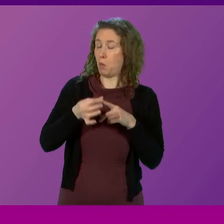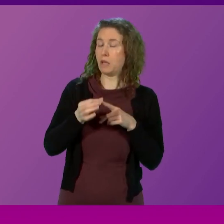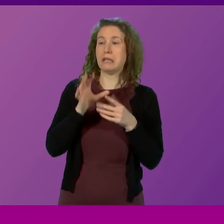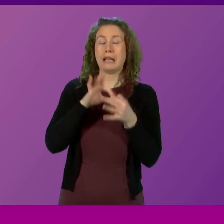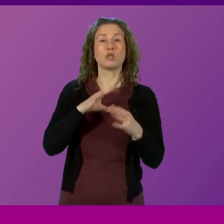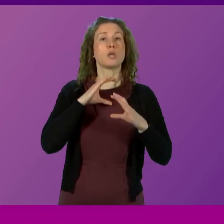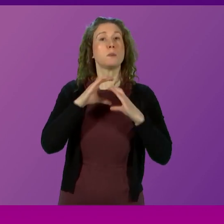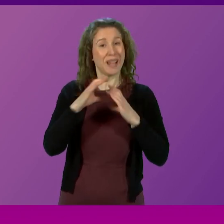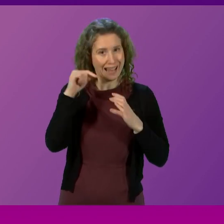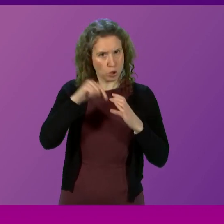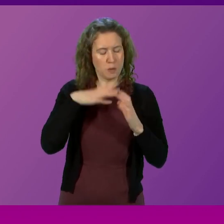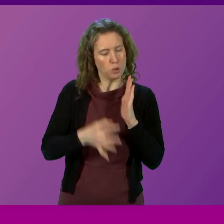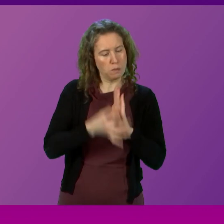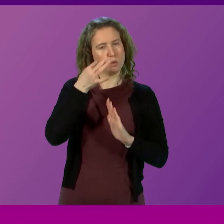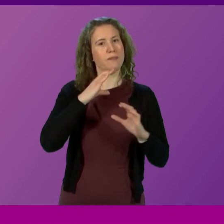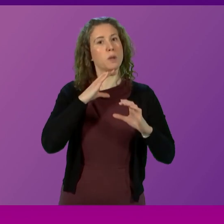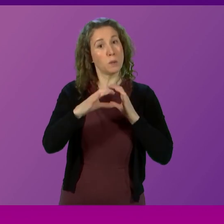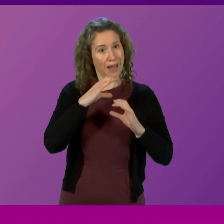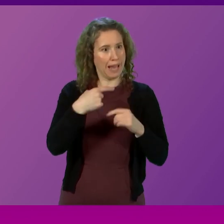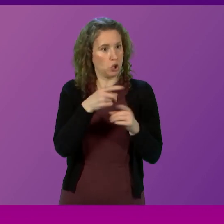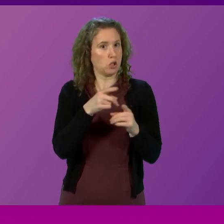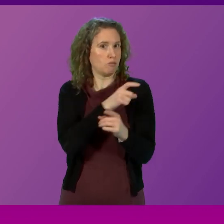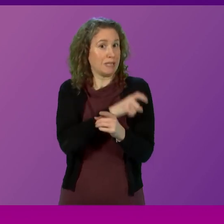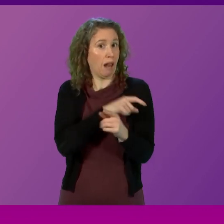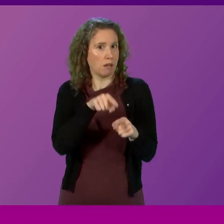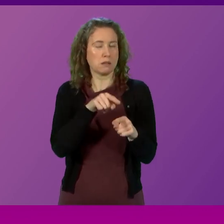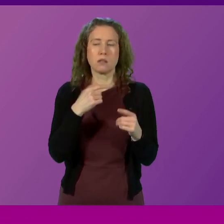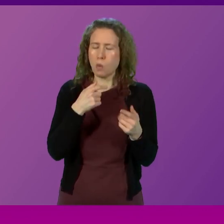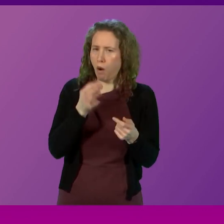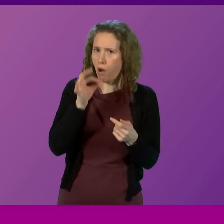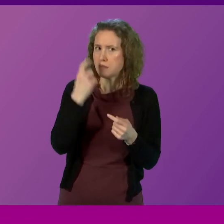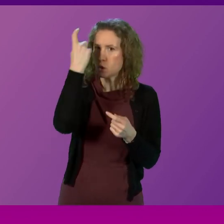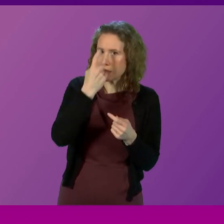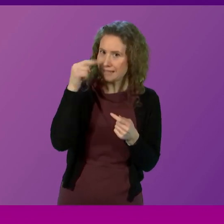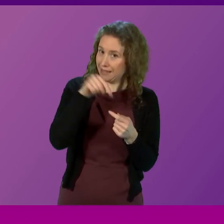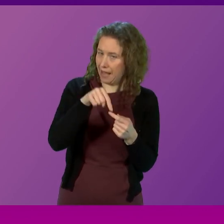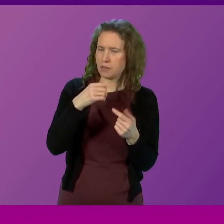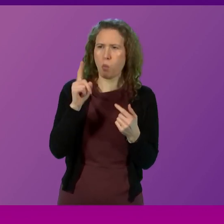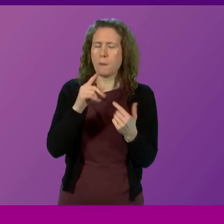resilience to those people in that meeting and ask for consideration of what more the Scottish